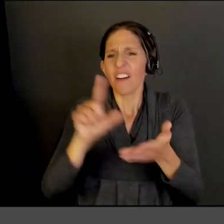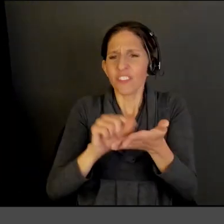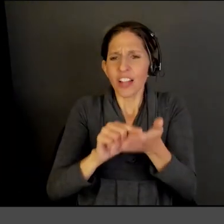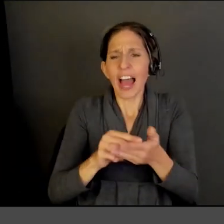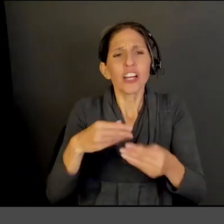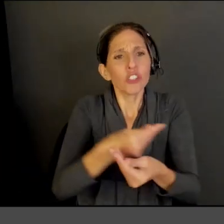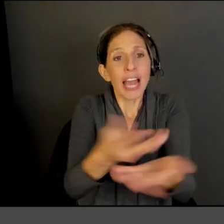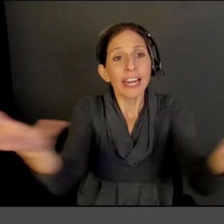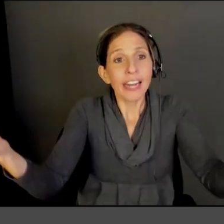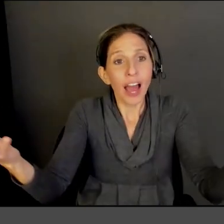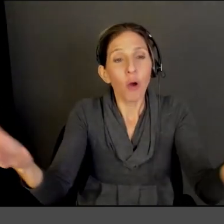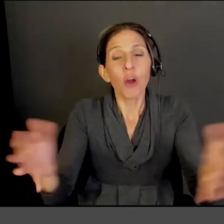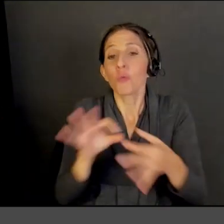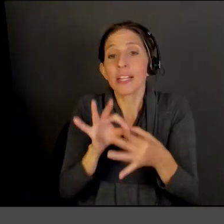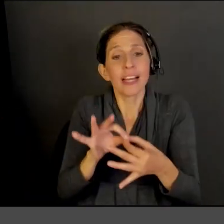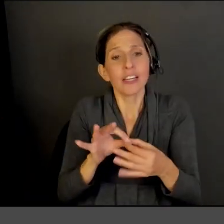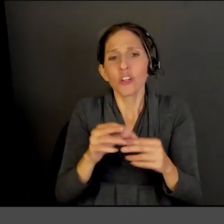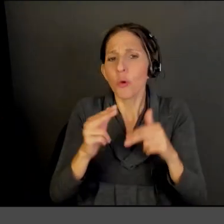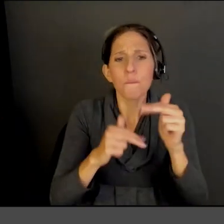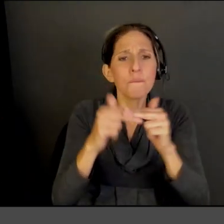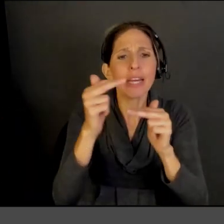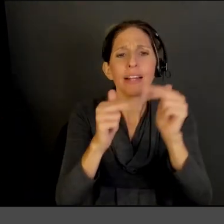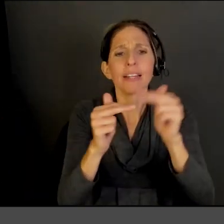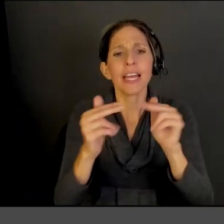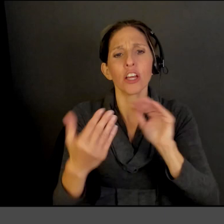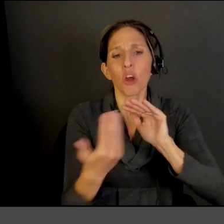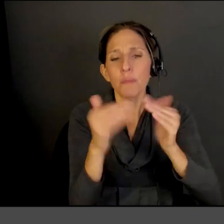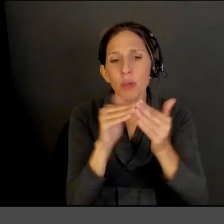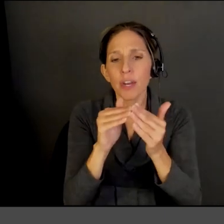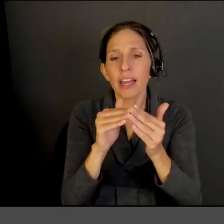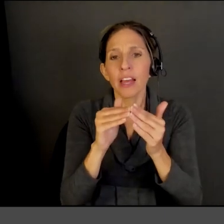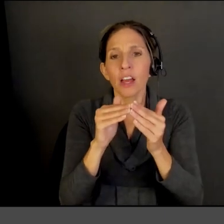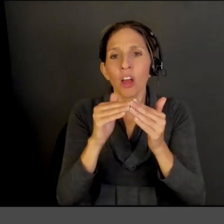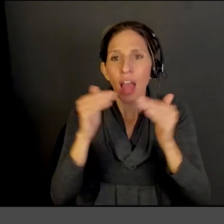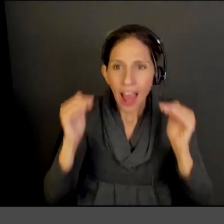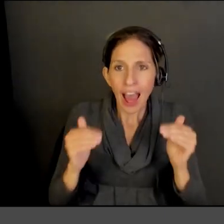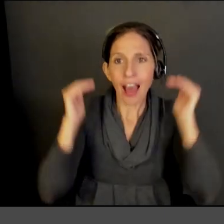OF RAISING A SENSE OF CONSCIOUSNESS ABOUT THE COMMUNITY'S OWN POWER,